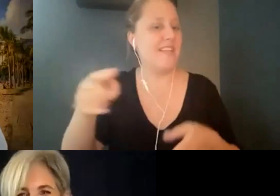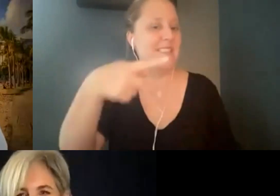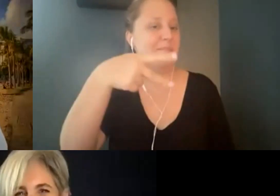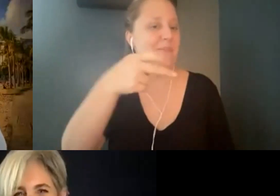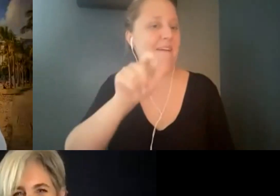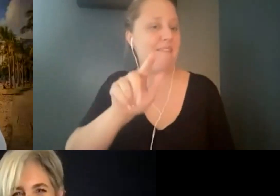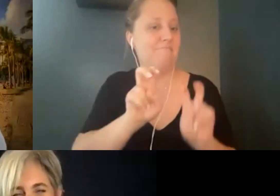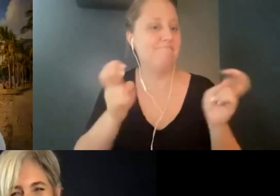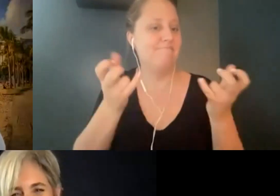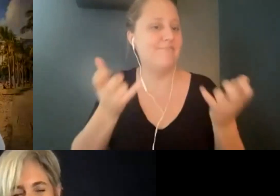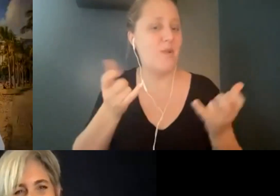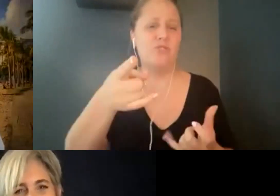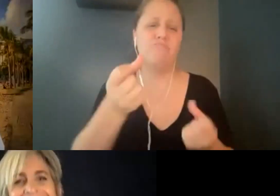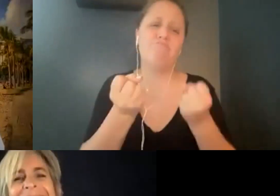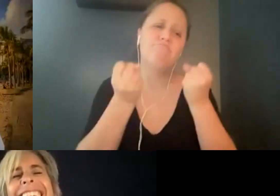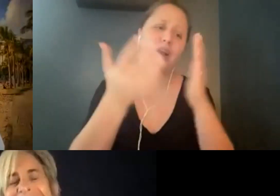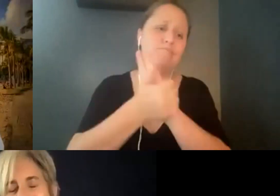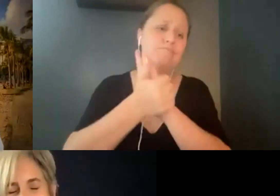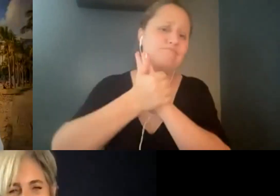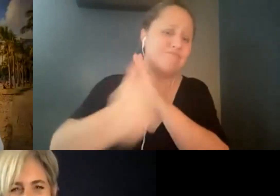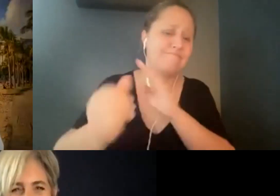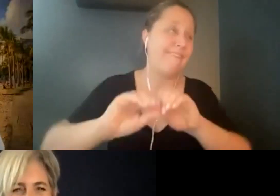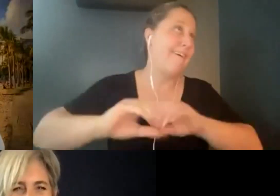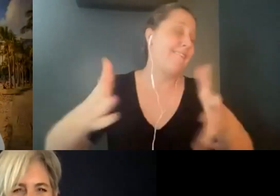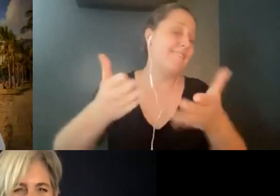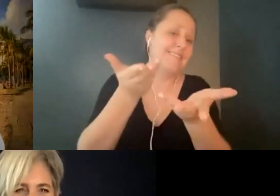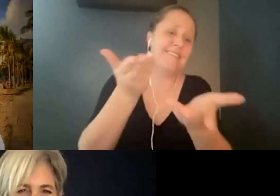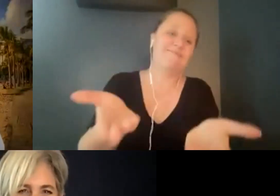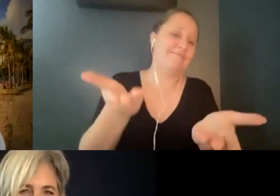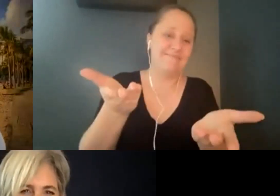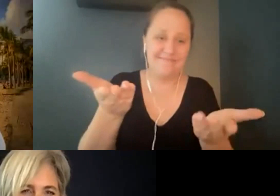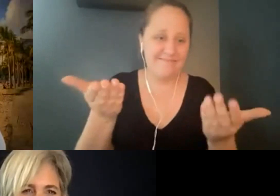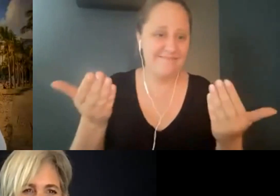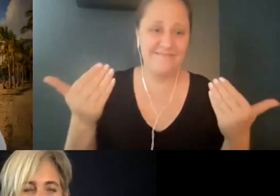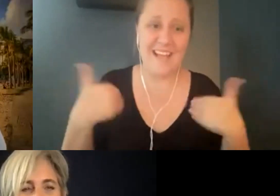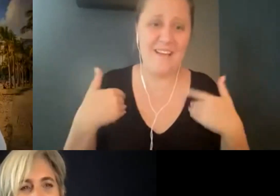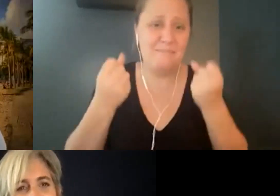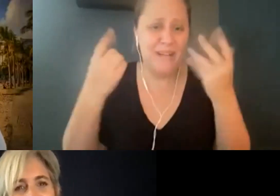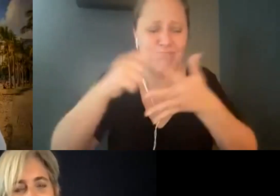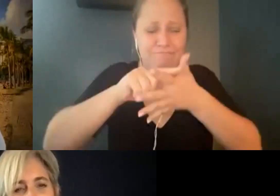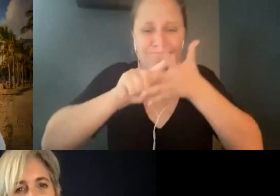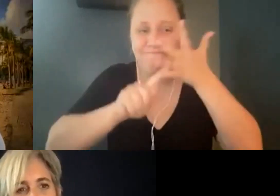Beth is multi-talented as you can see she's playing a lot of parts. She also